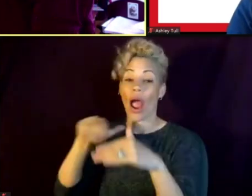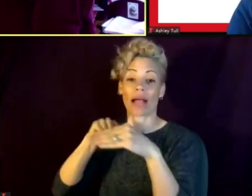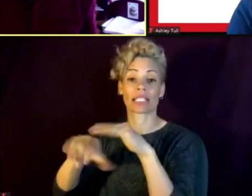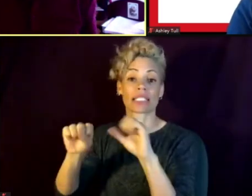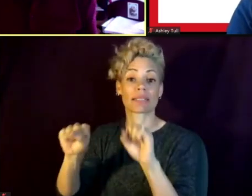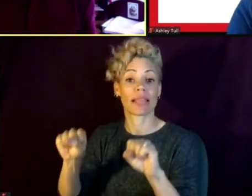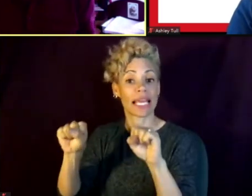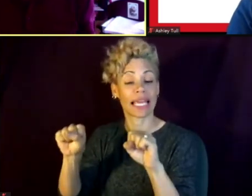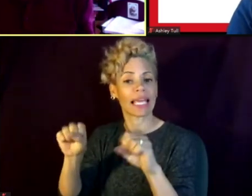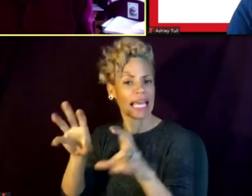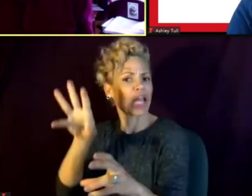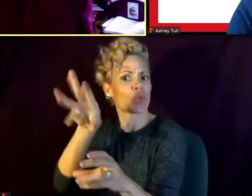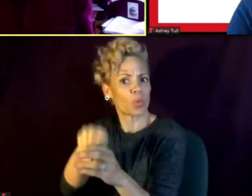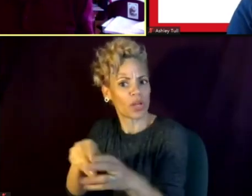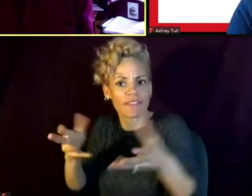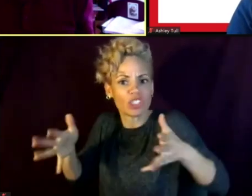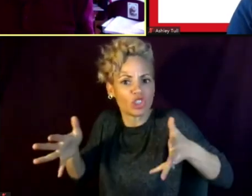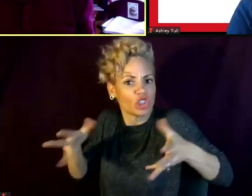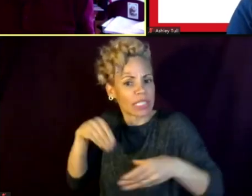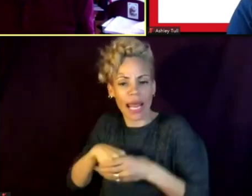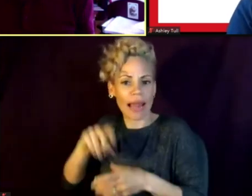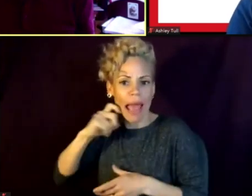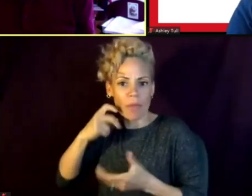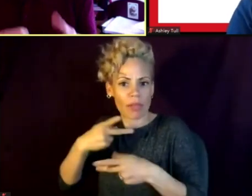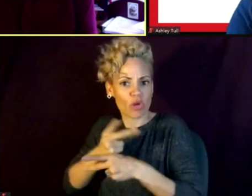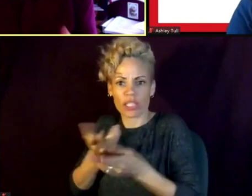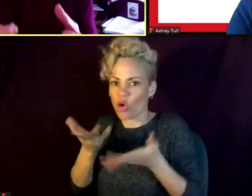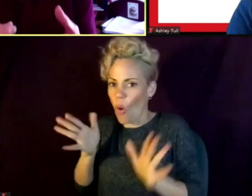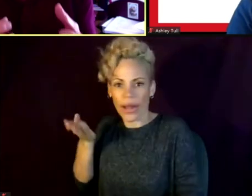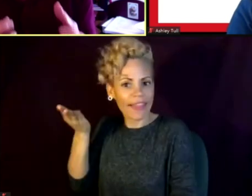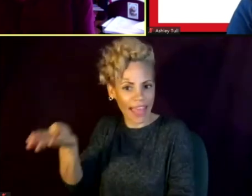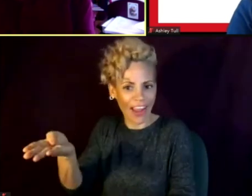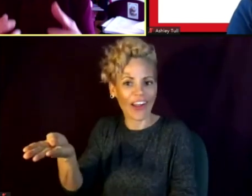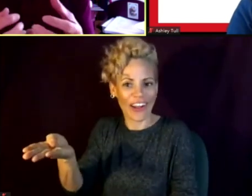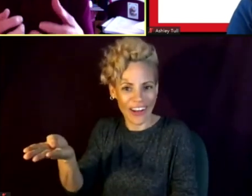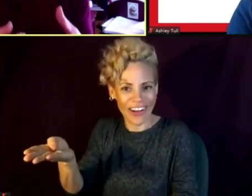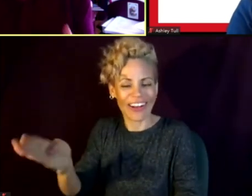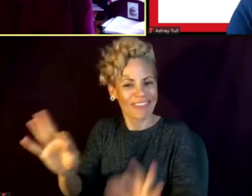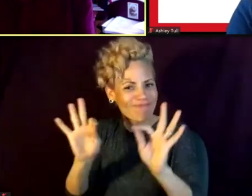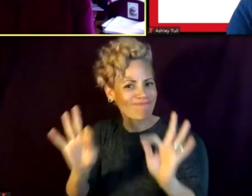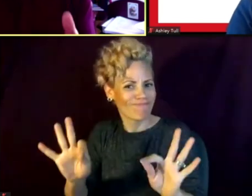in Apple products. And that's the way it should be at all times.